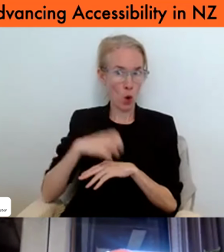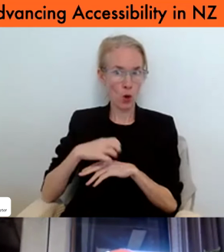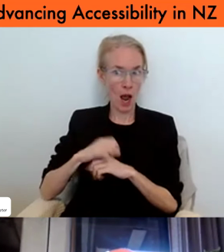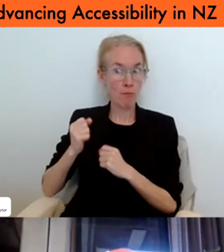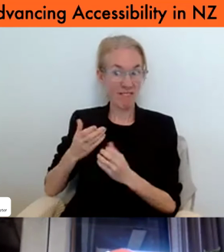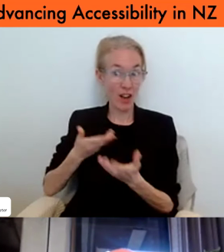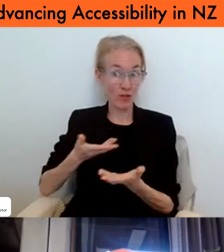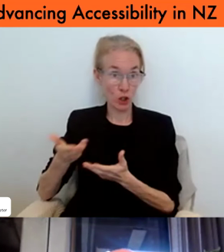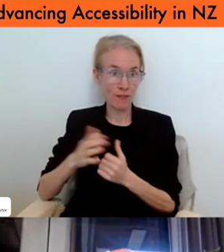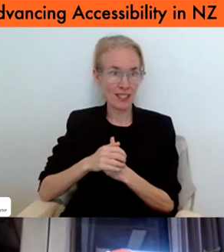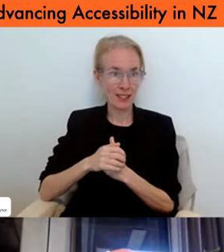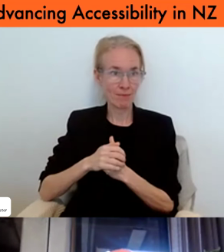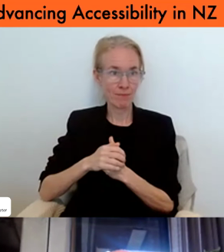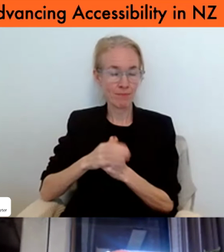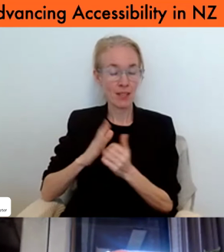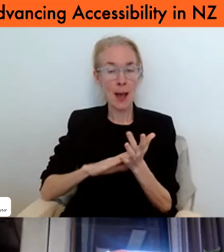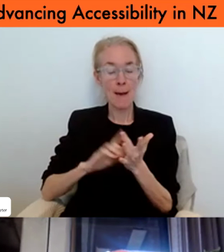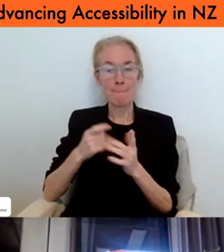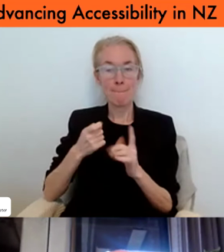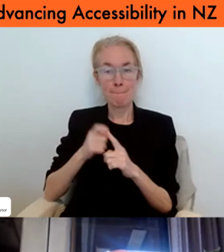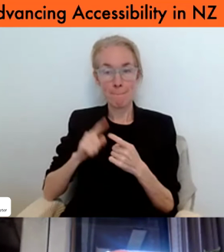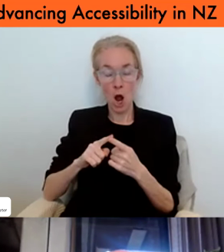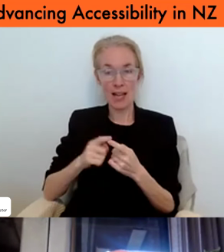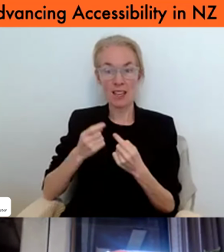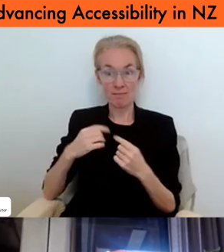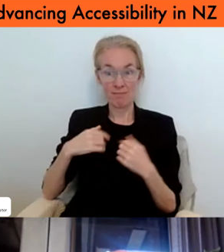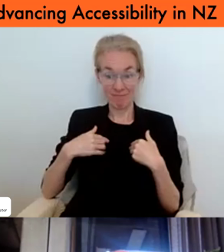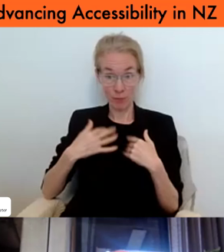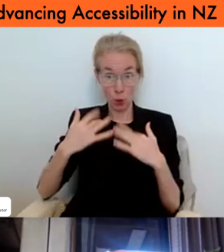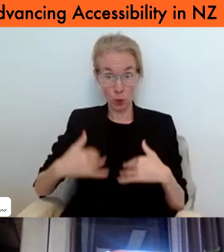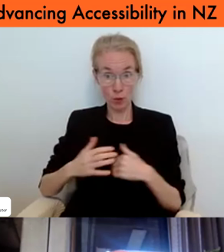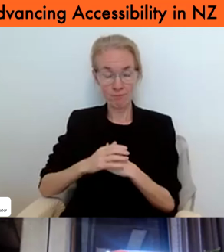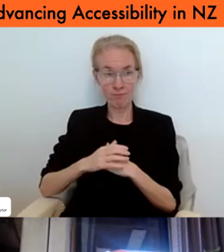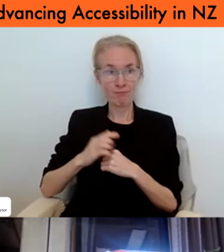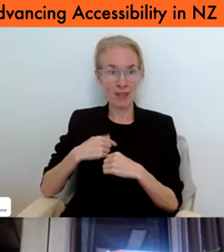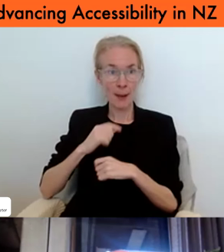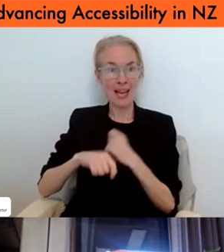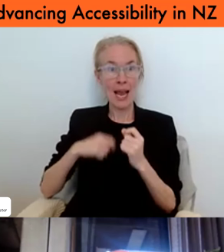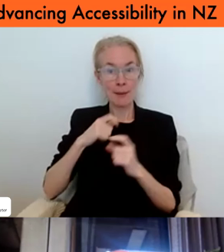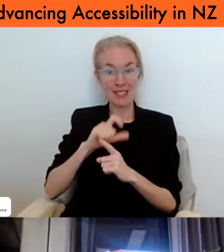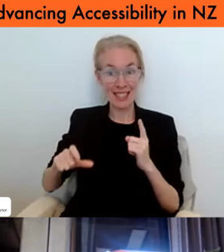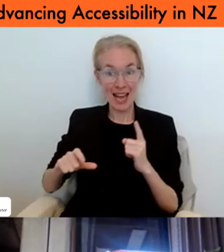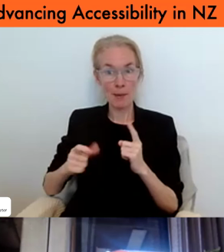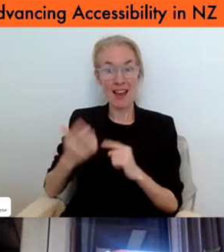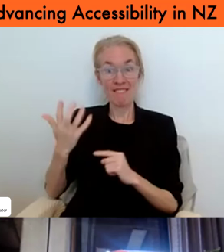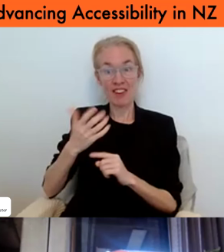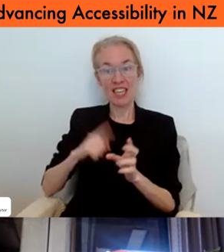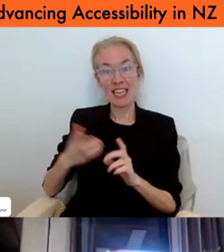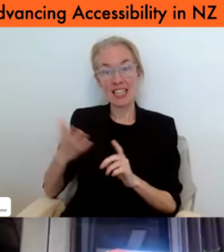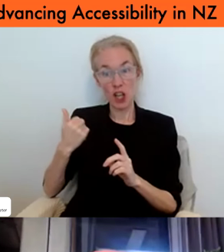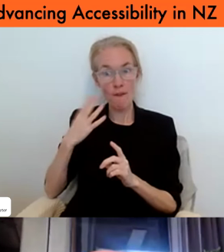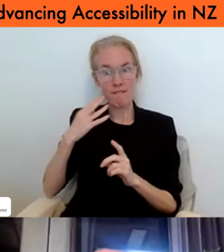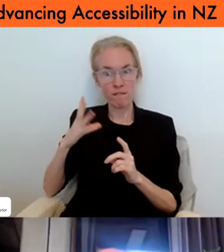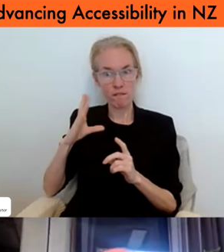I have lived experience of disability through an accident 15 years ago. I built a house, or had a house built for me that's accessible